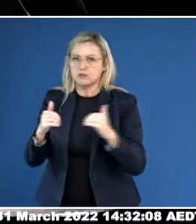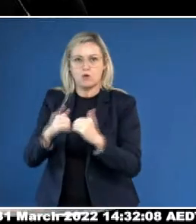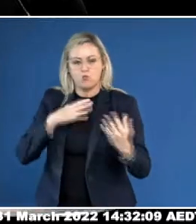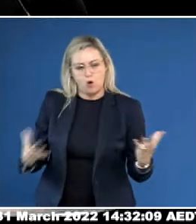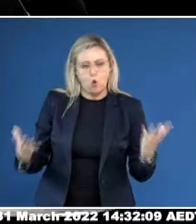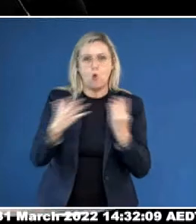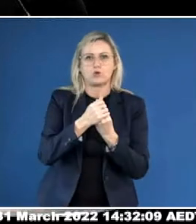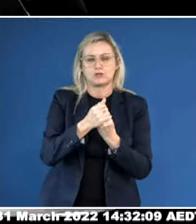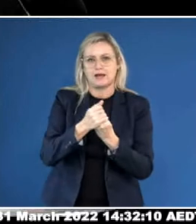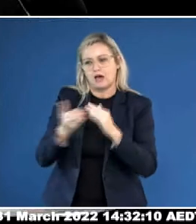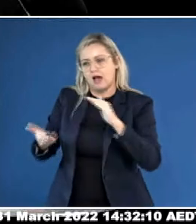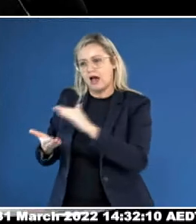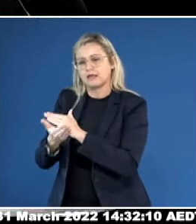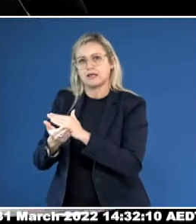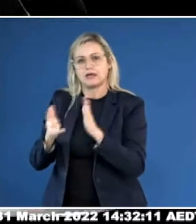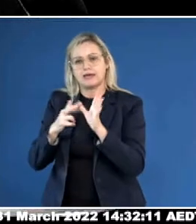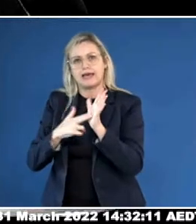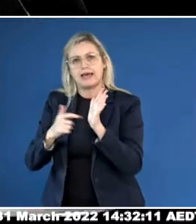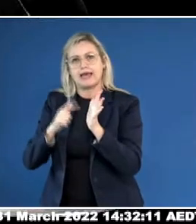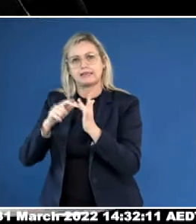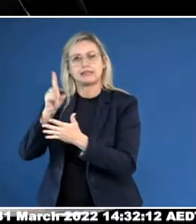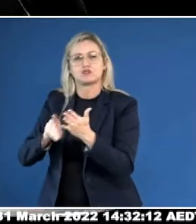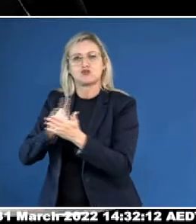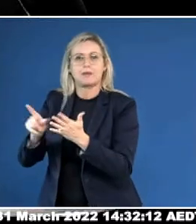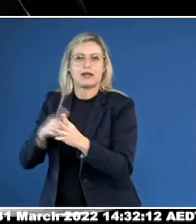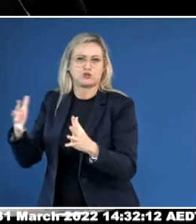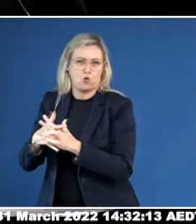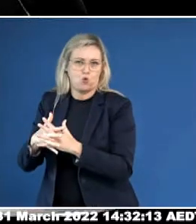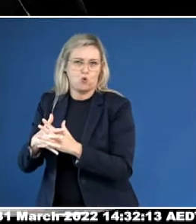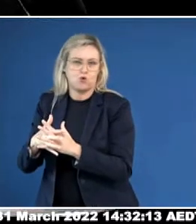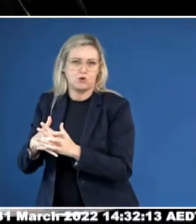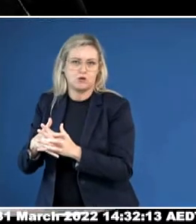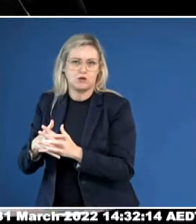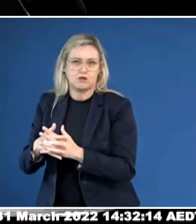laws and all, I guess, legislative implementation of UN human rights treaties